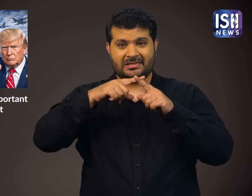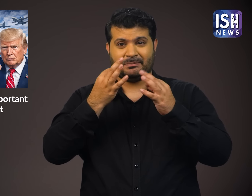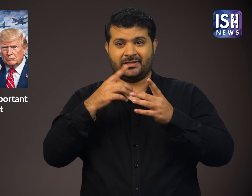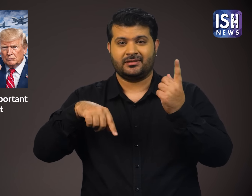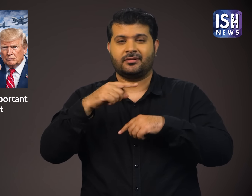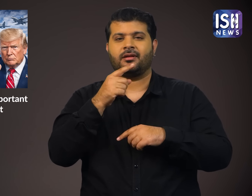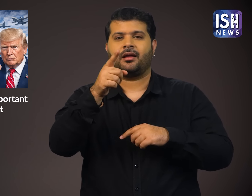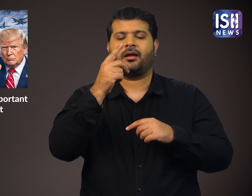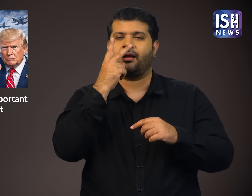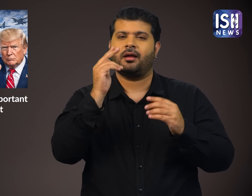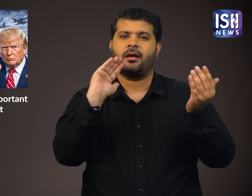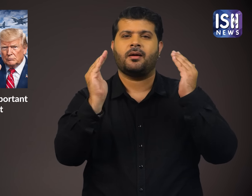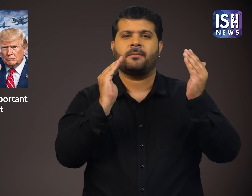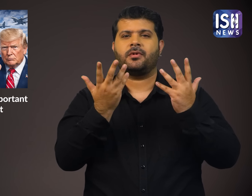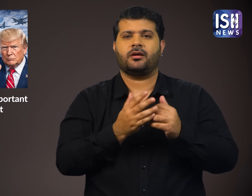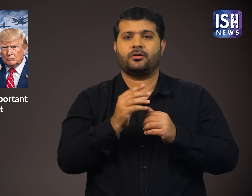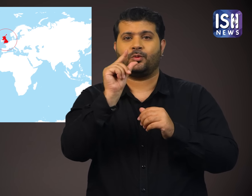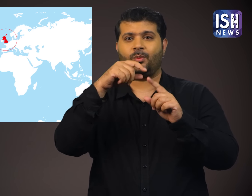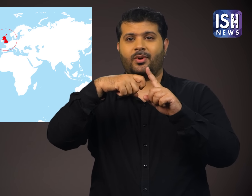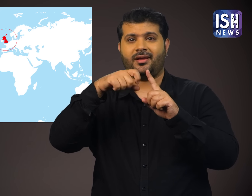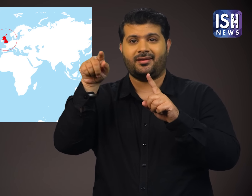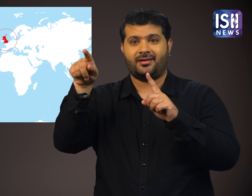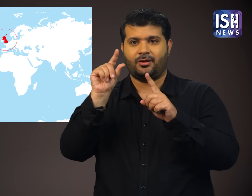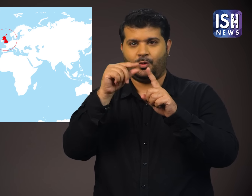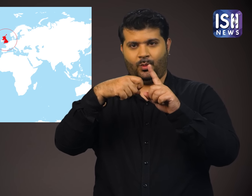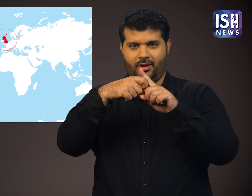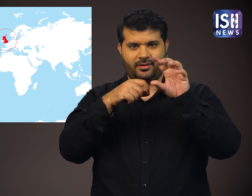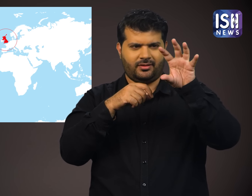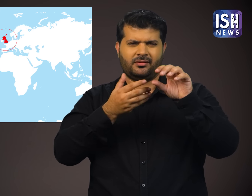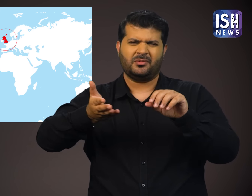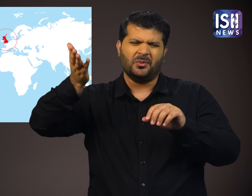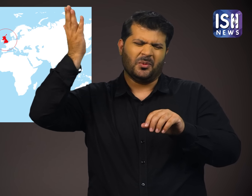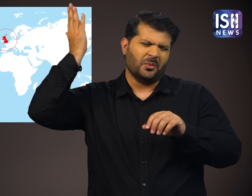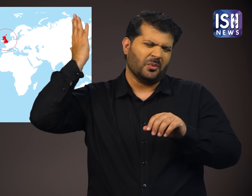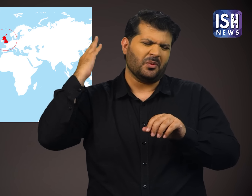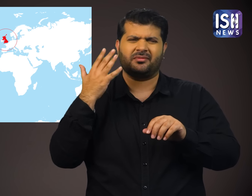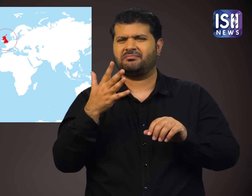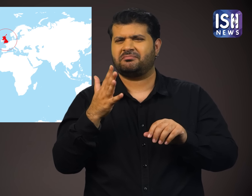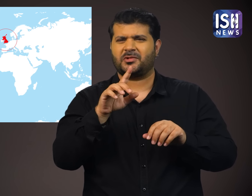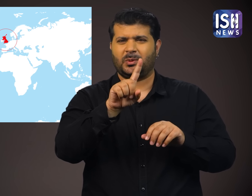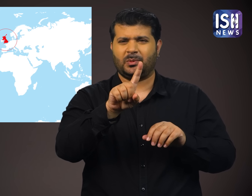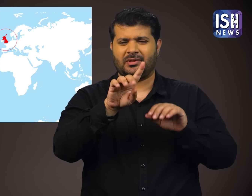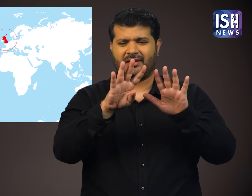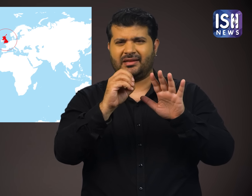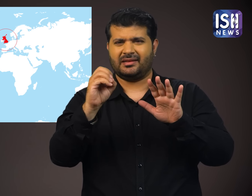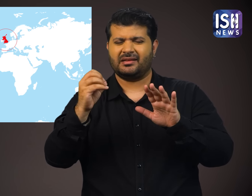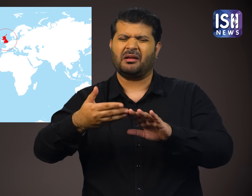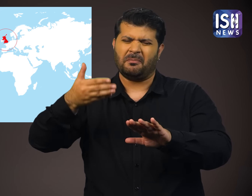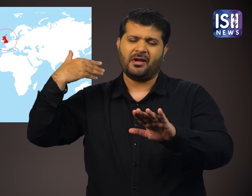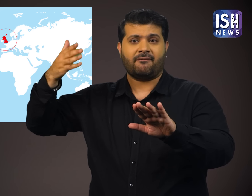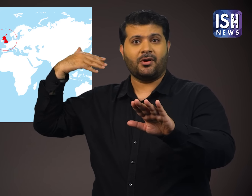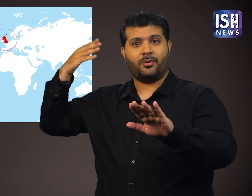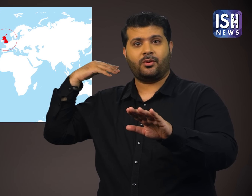They compare it to what the UK did in the 19th century.